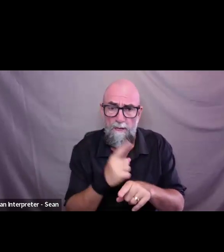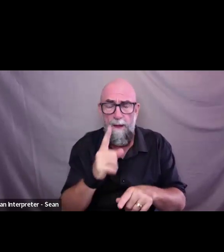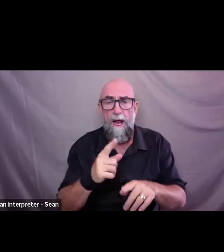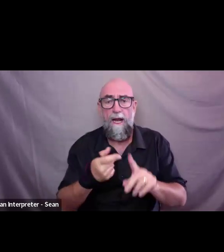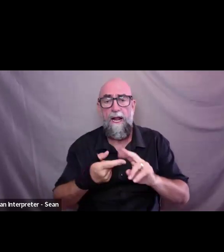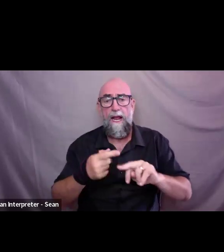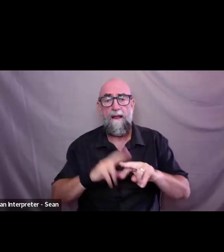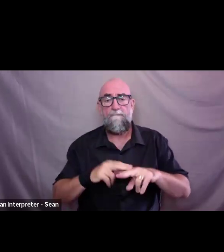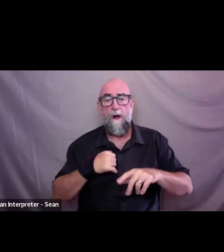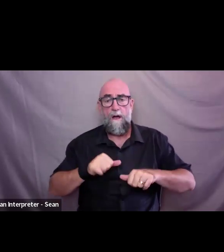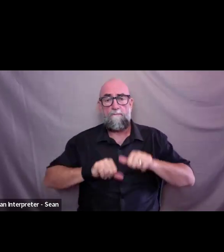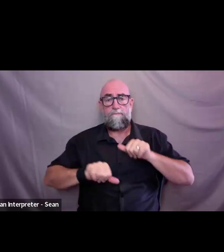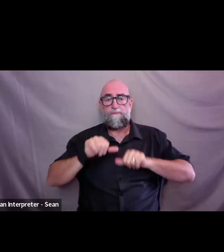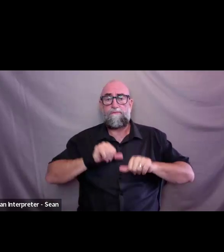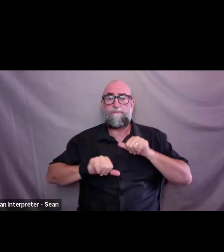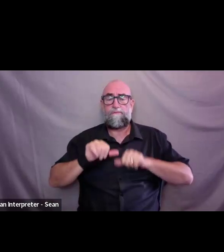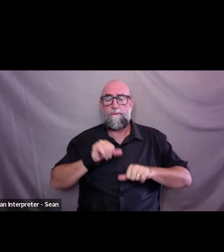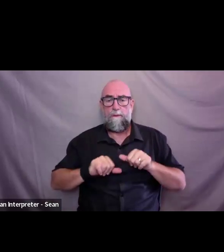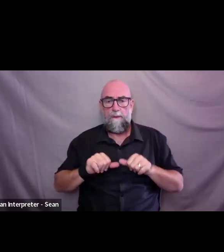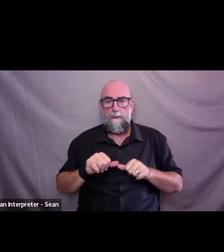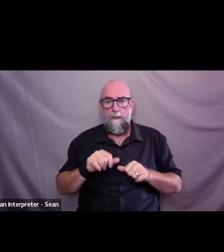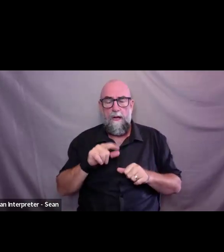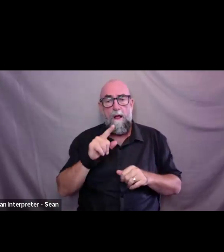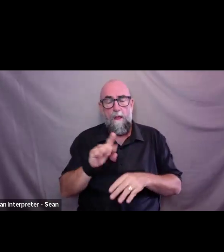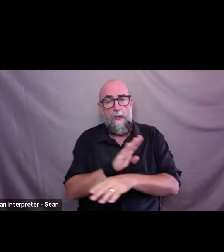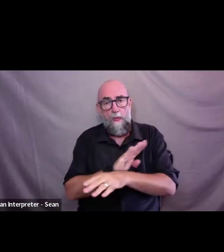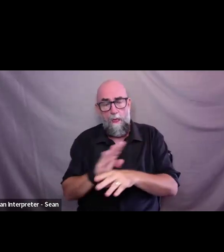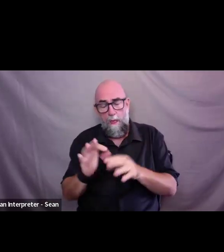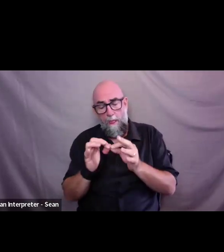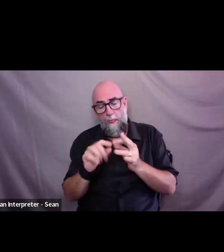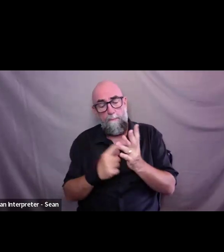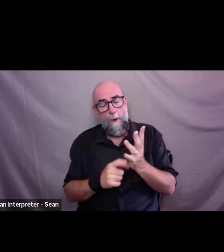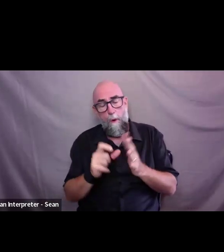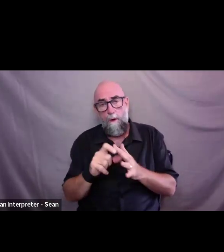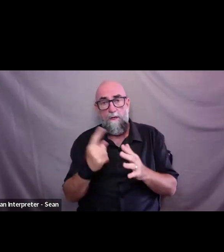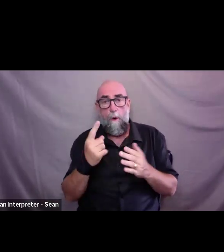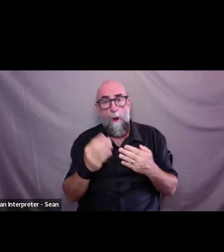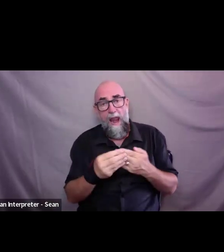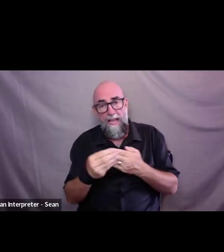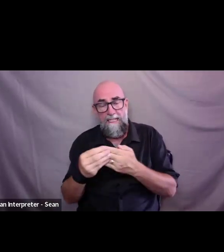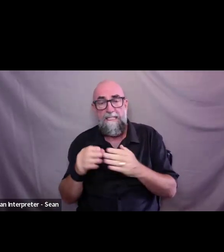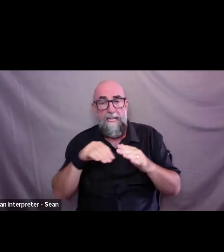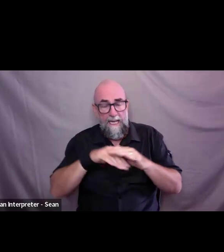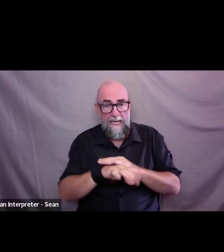point, that is exactly the role of boards of leaders within organisations, to have those difficult conversations and take